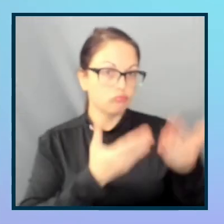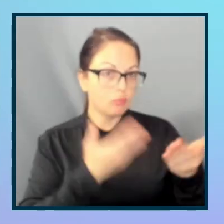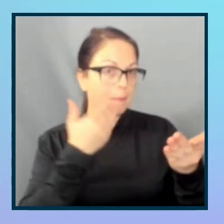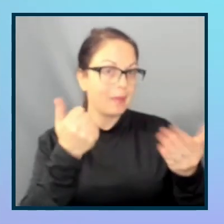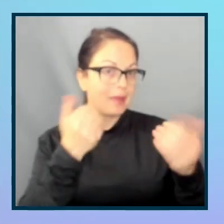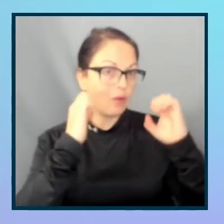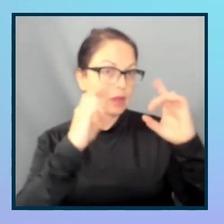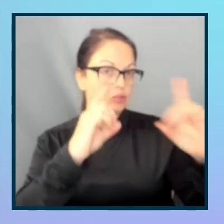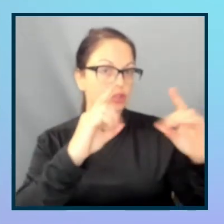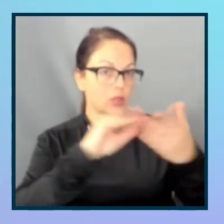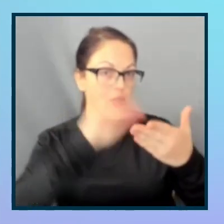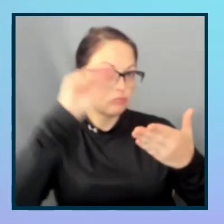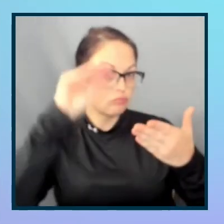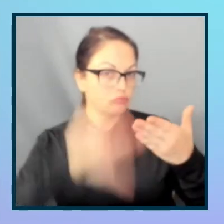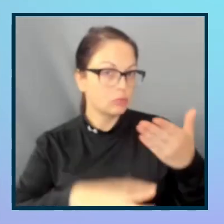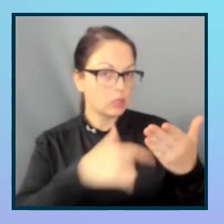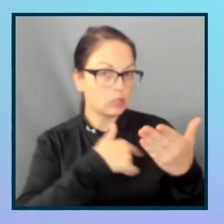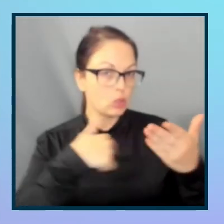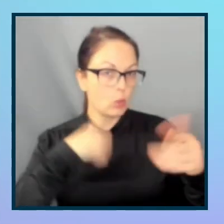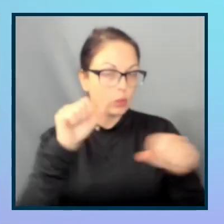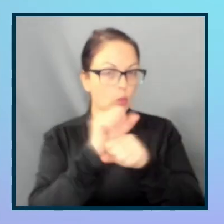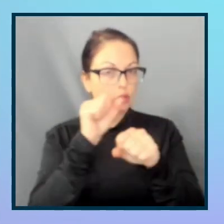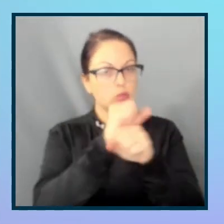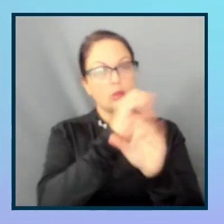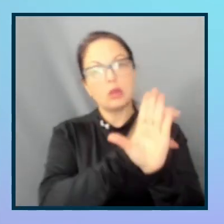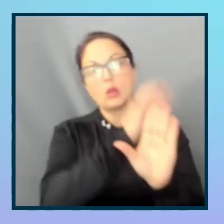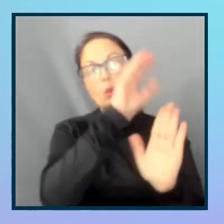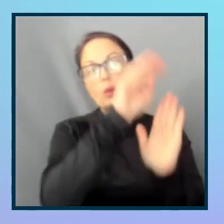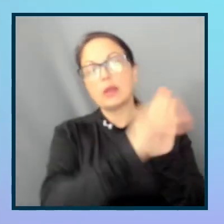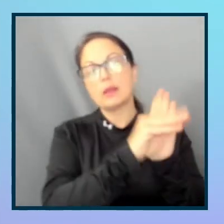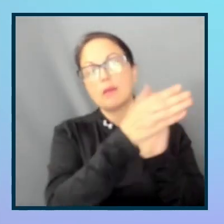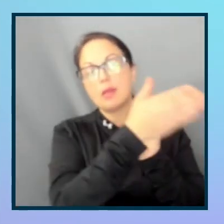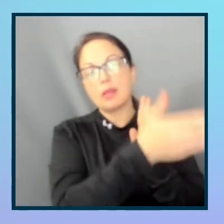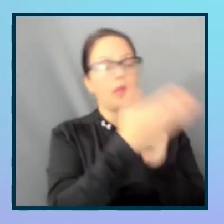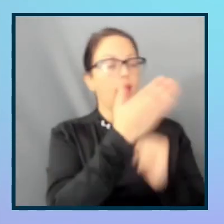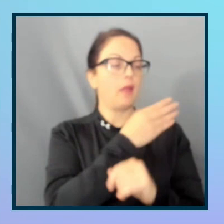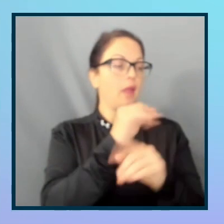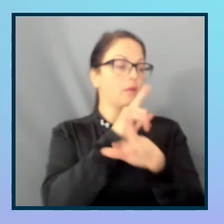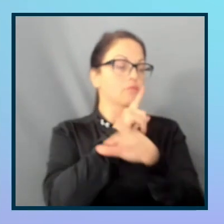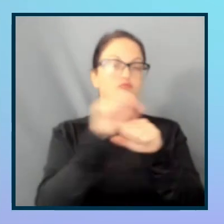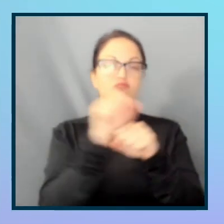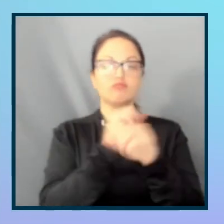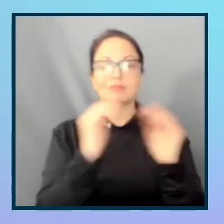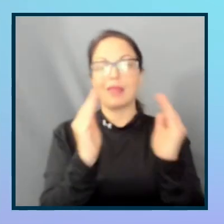And so we worked on the curriculum. In fact, one of our level two champions this year